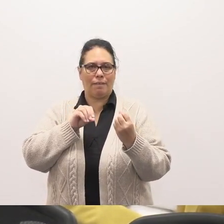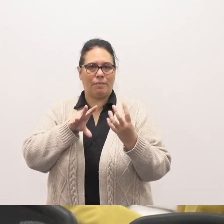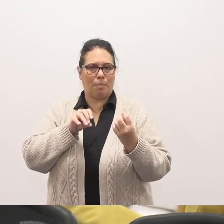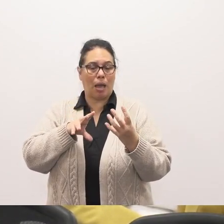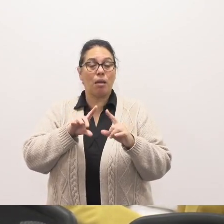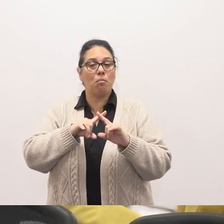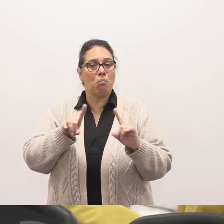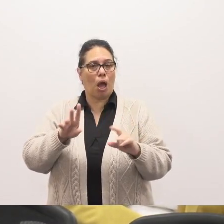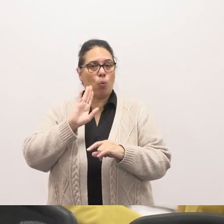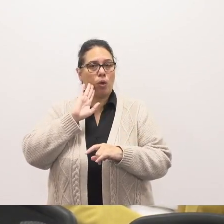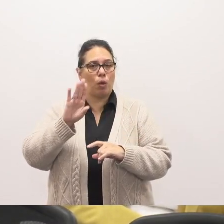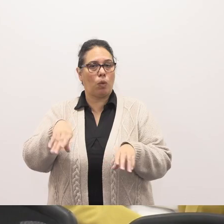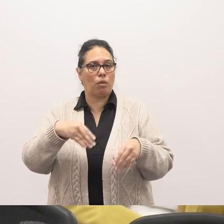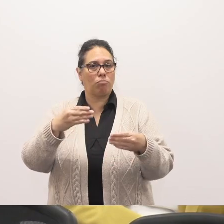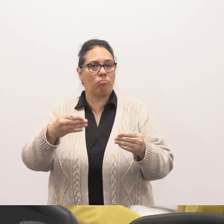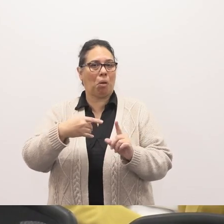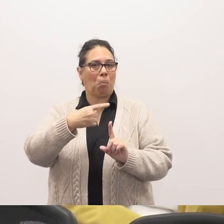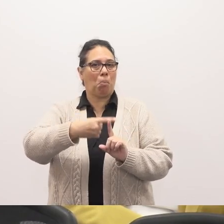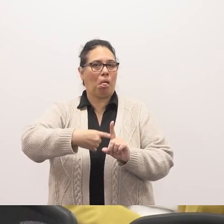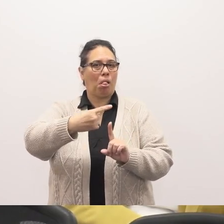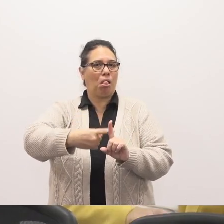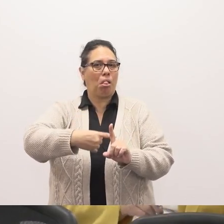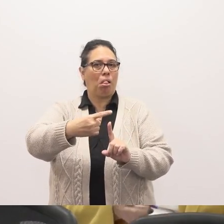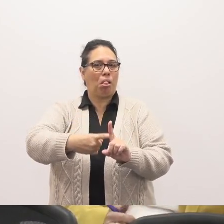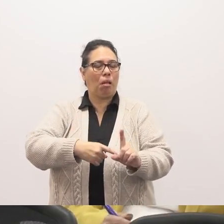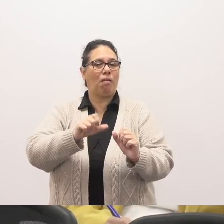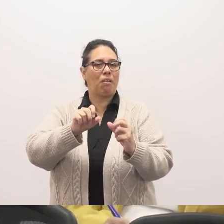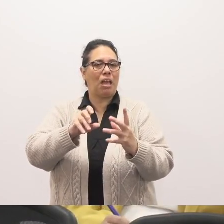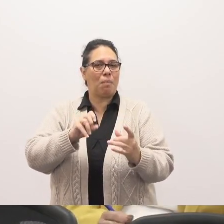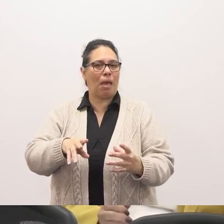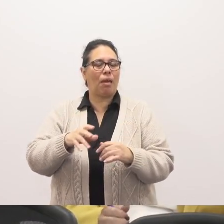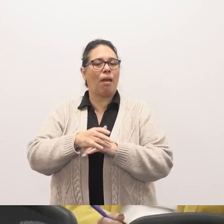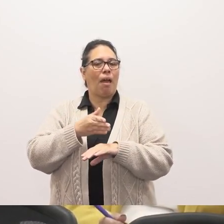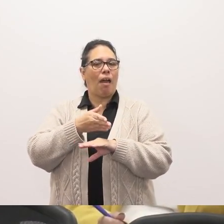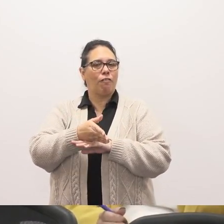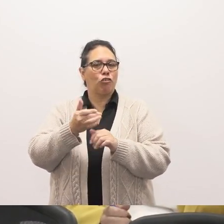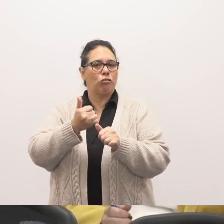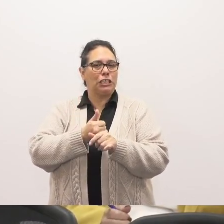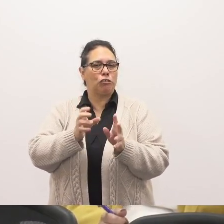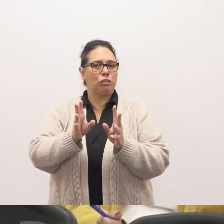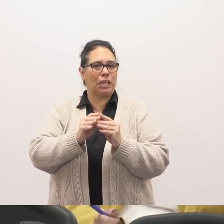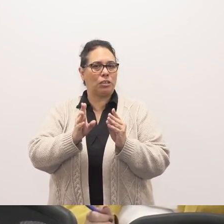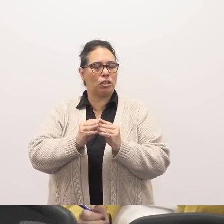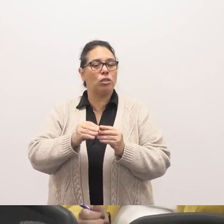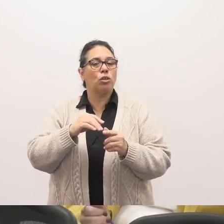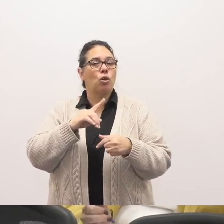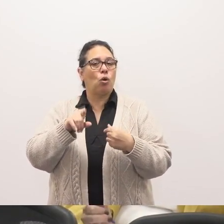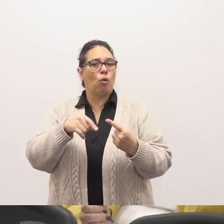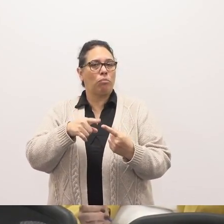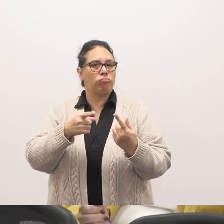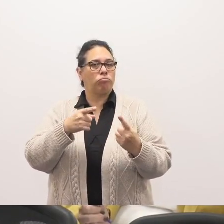the board monthly, not monthly, feedback after each of our sessions. So, as those things transpire, you'll get more feedback on that.